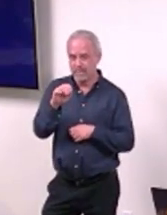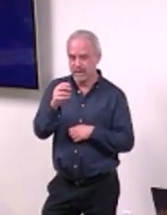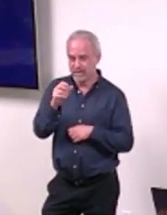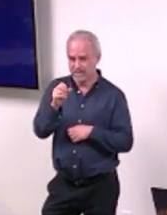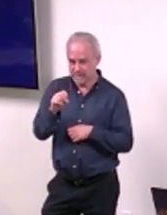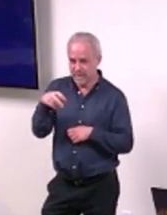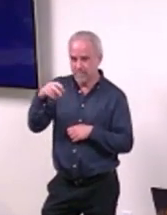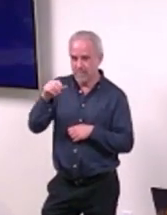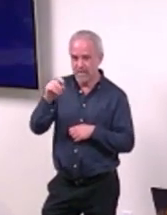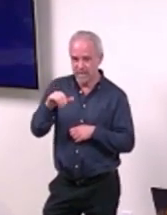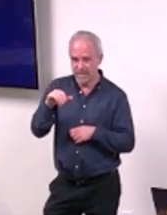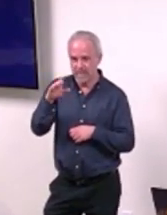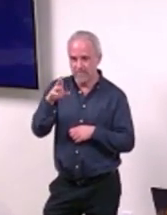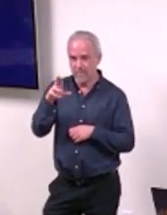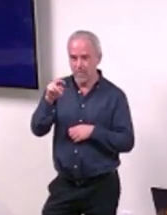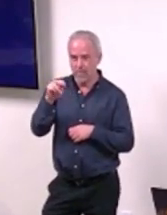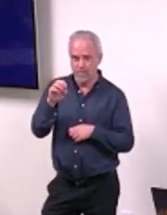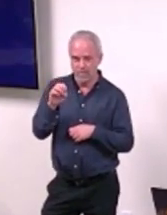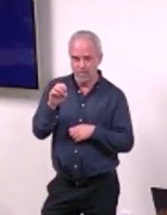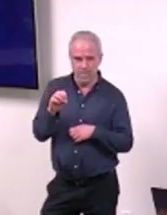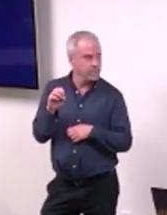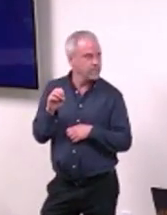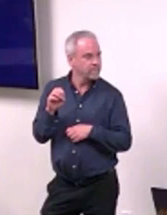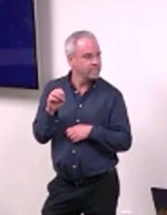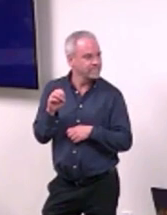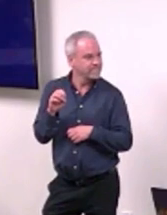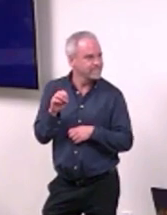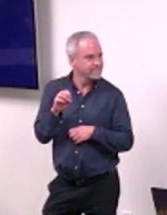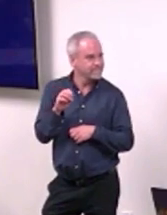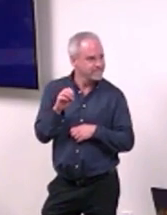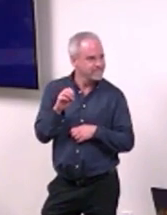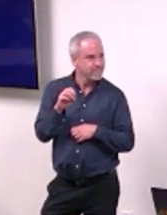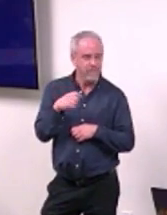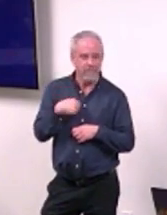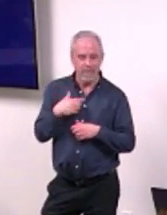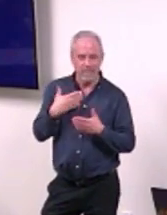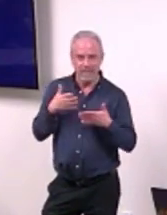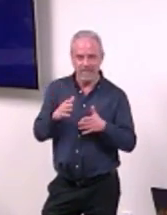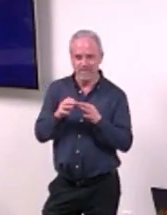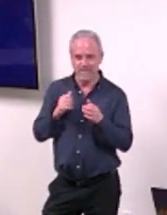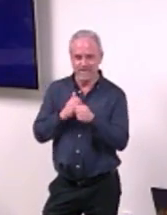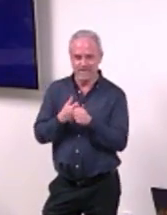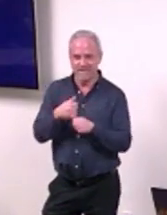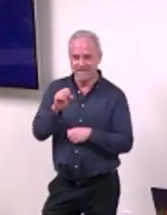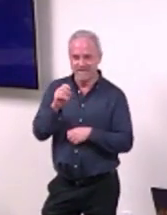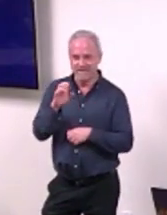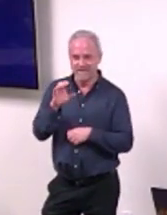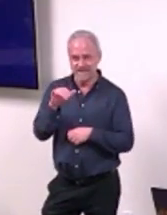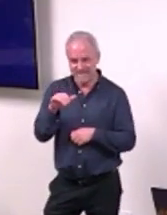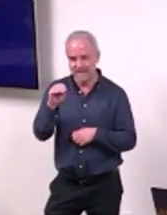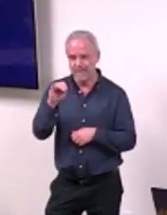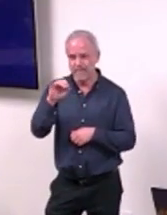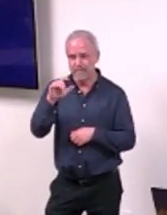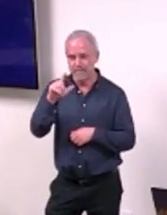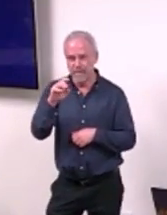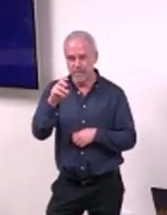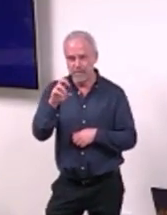I'm-- hold on, I'm just letting the terp catch up. Stacie Milburn, Eli Clare.